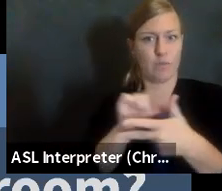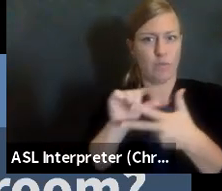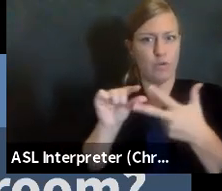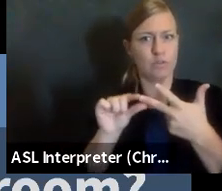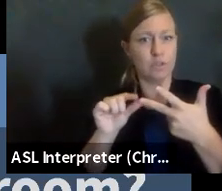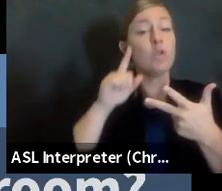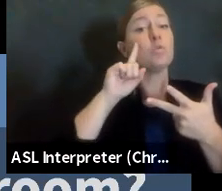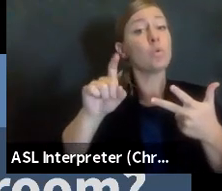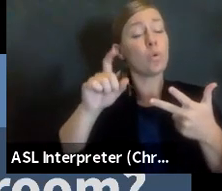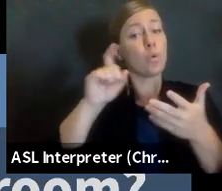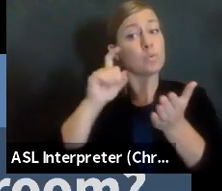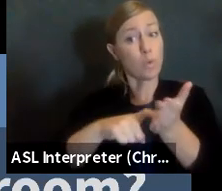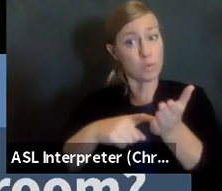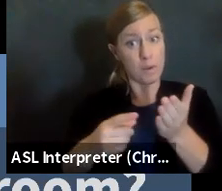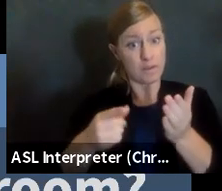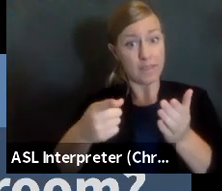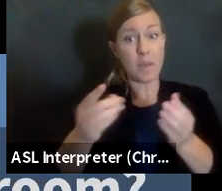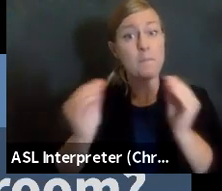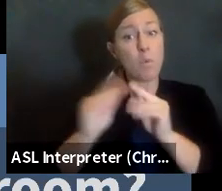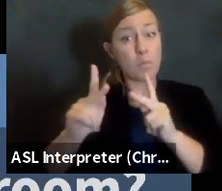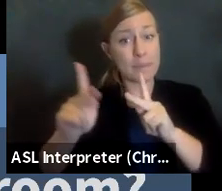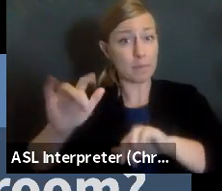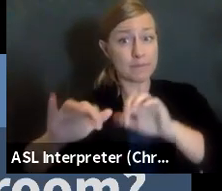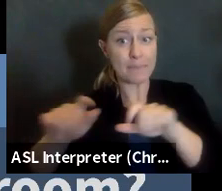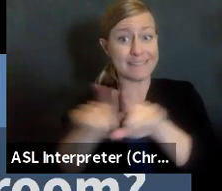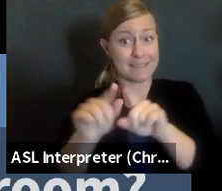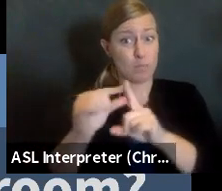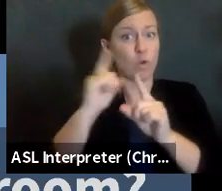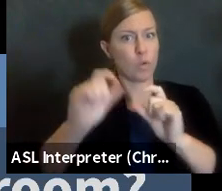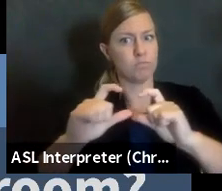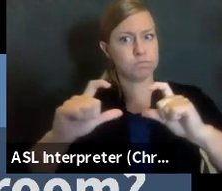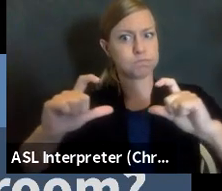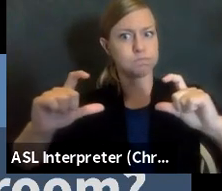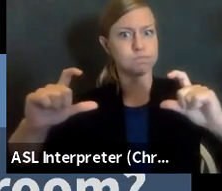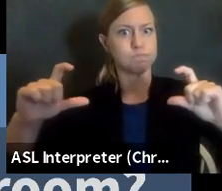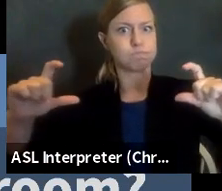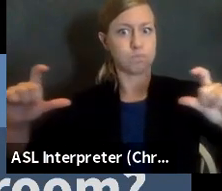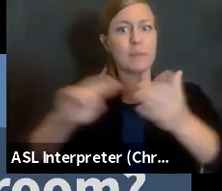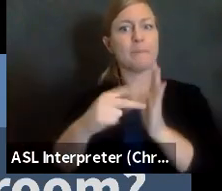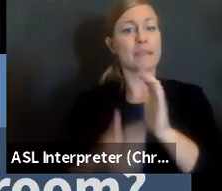ESD 113 - Andrew Hickman: will be bigger. So the biggest words so far are collaborative and engaging.